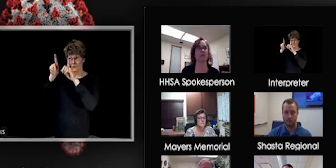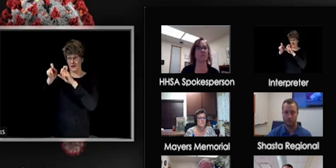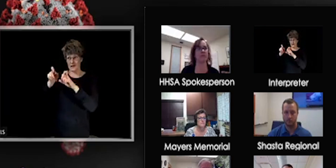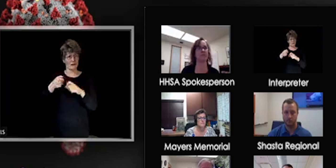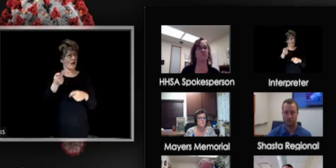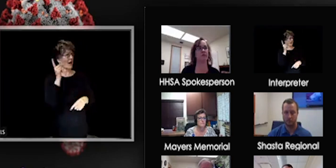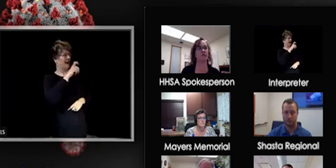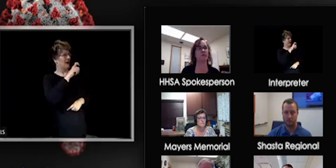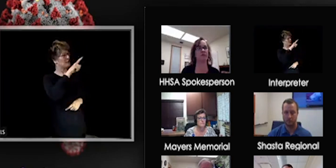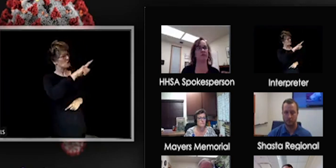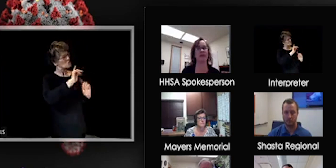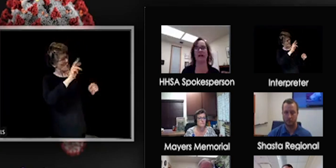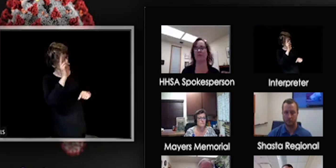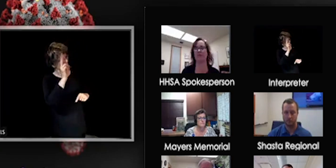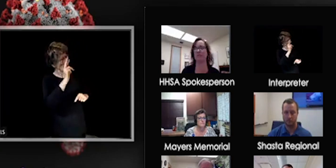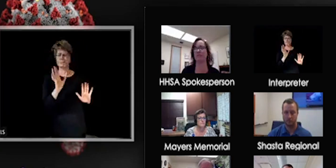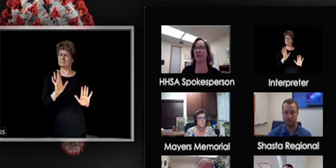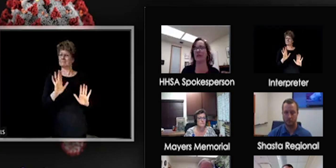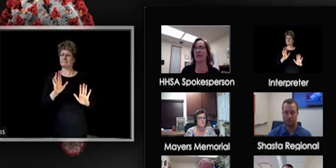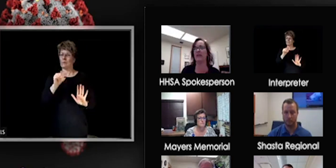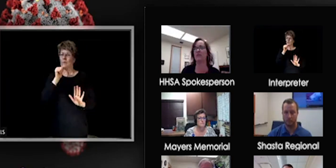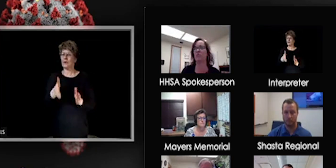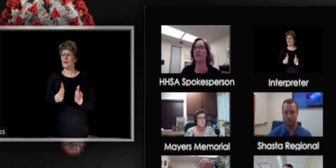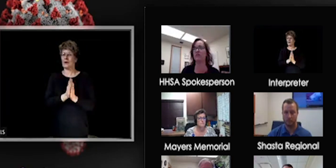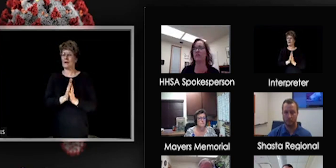where they have been. We would only do that if they tested positive. And then what do